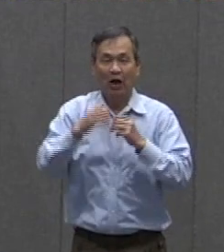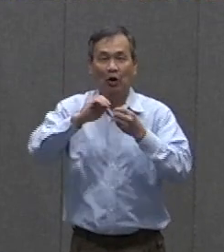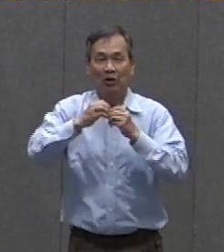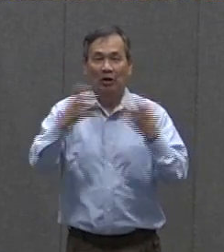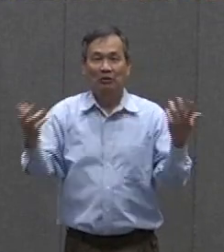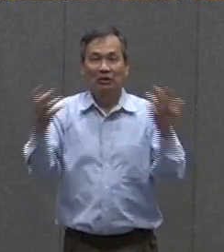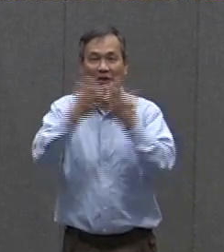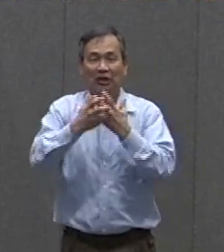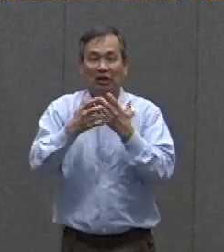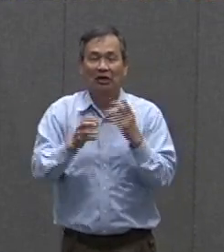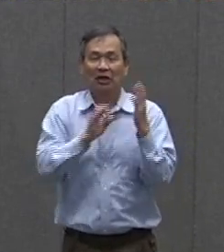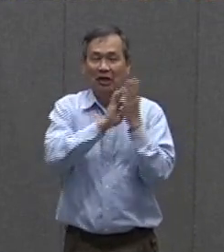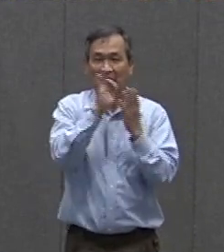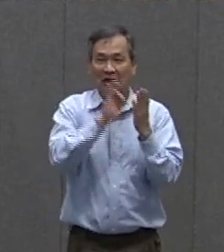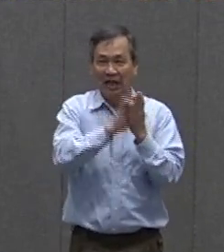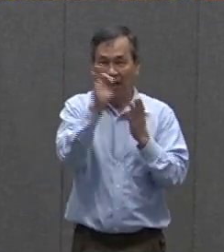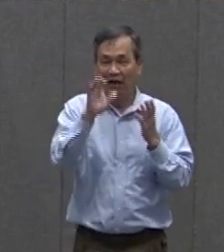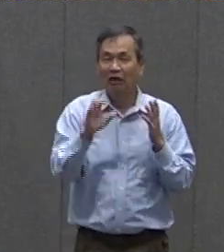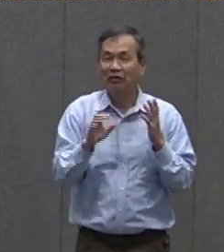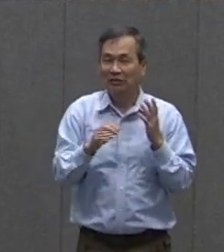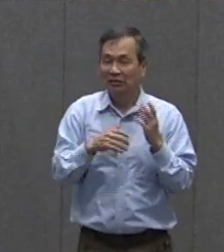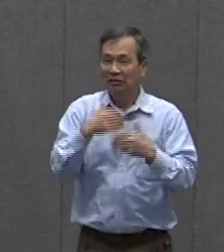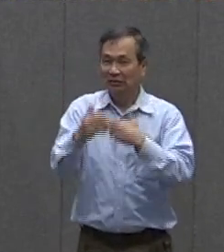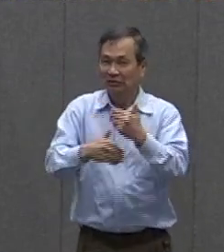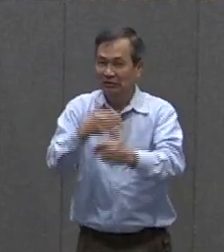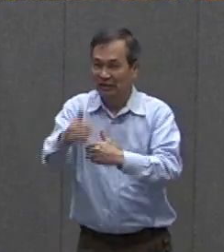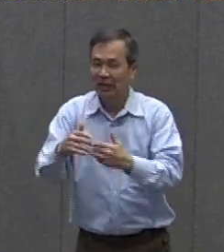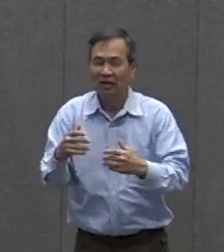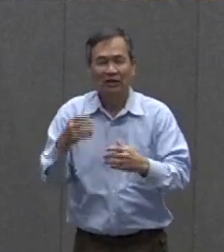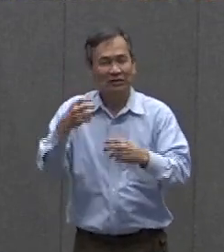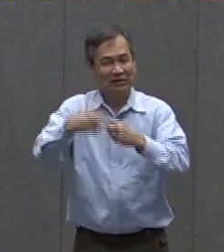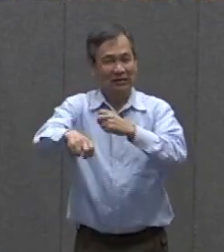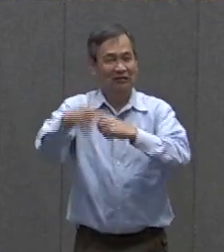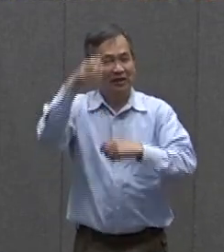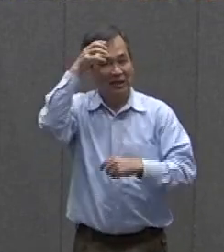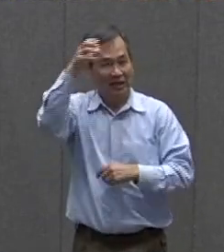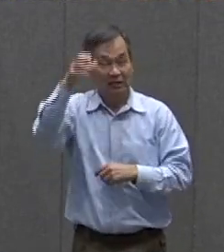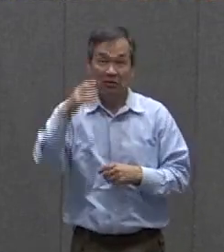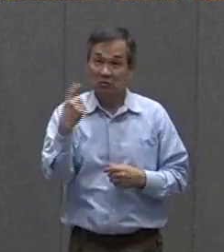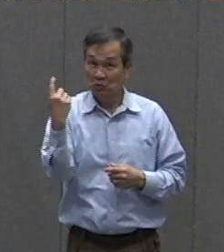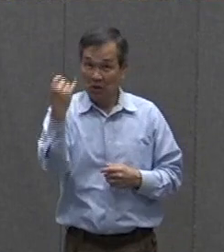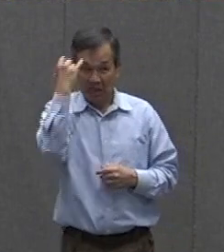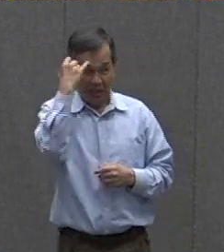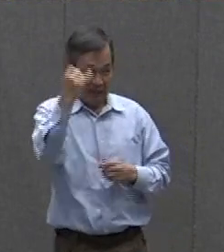Counting on can be kind of a difficult concept for kids. So that's one way to solve that problem.